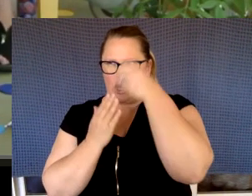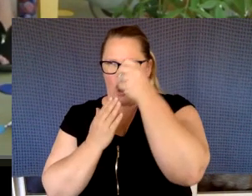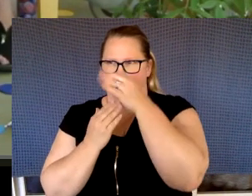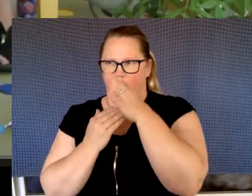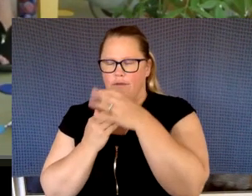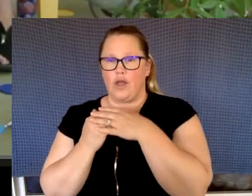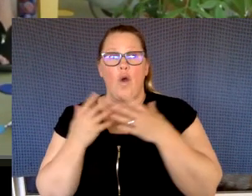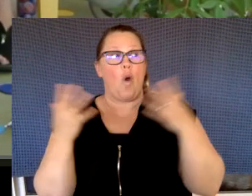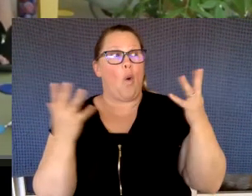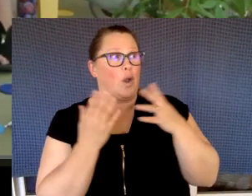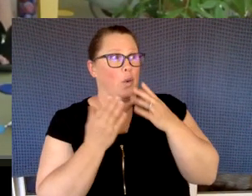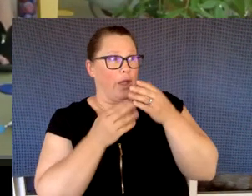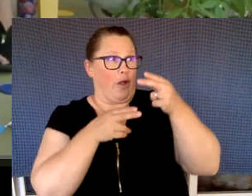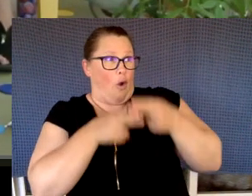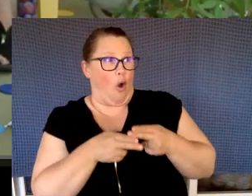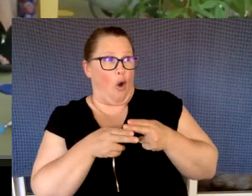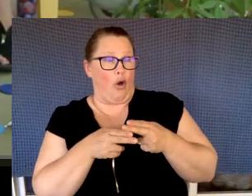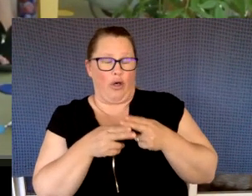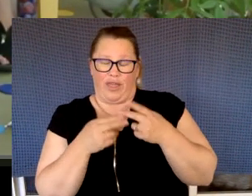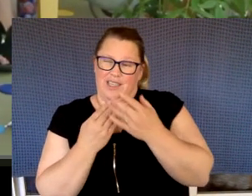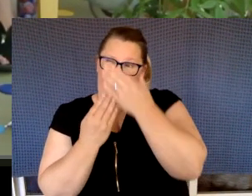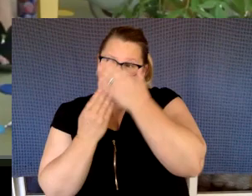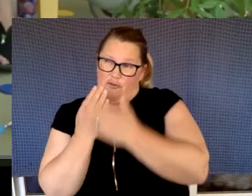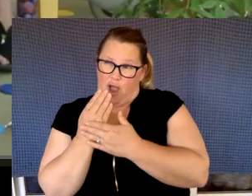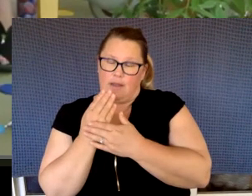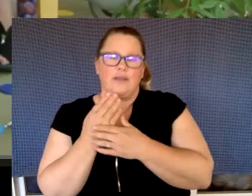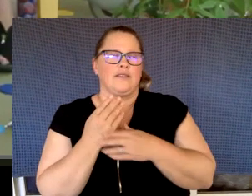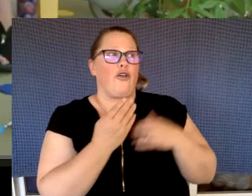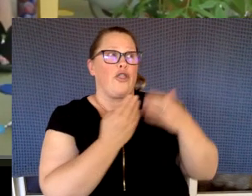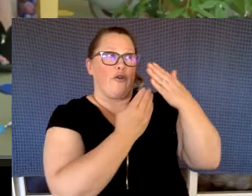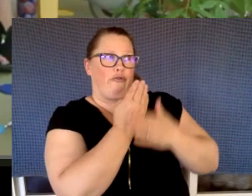The front cover. I kind of gave it away by saying that didn't I?